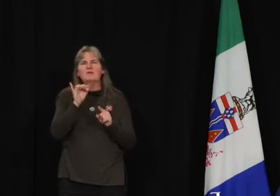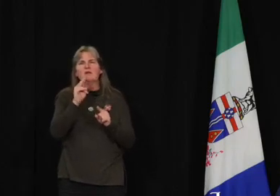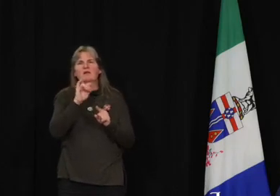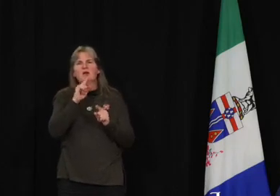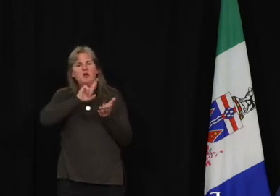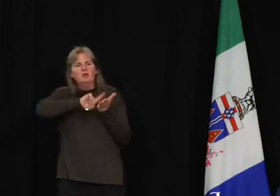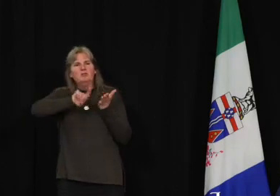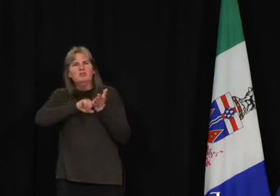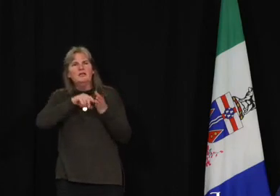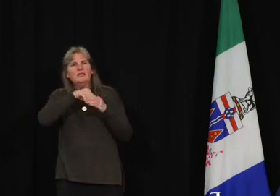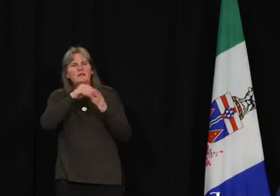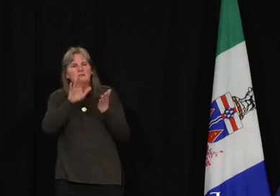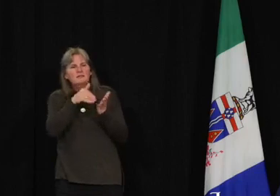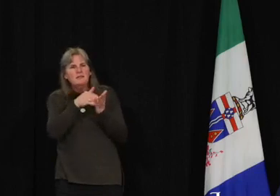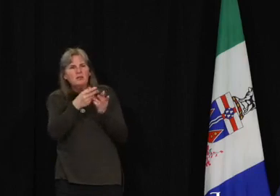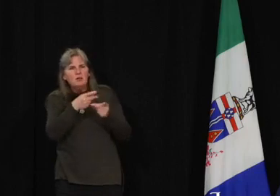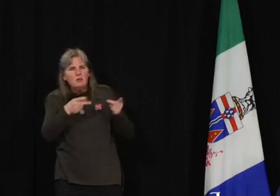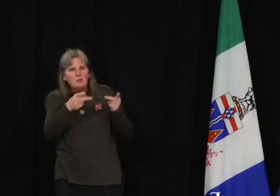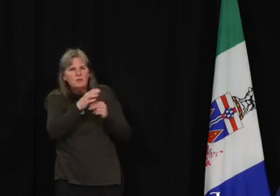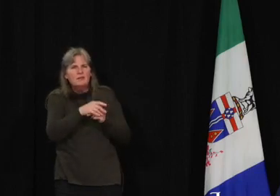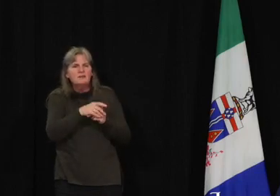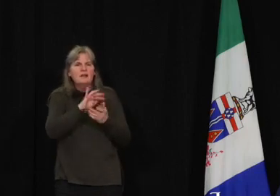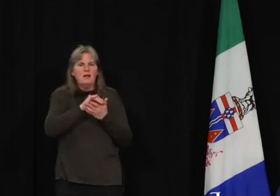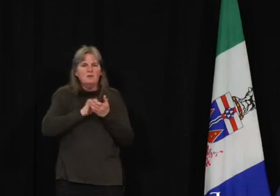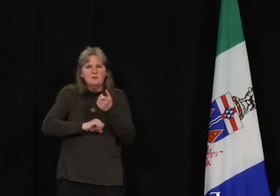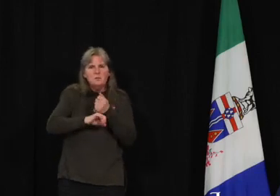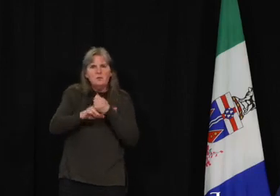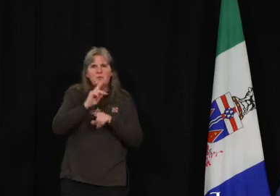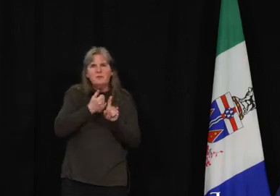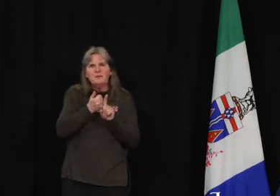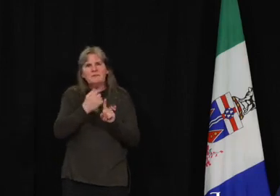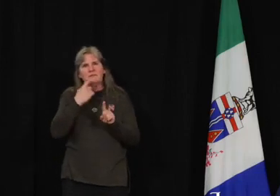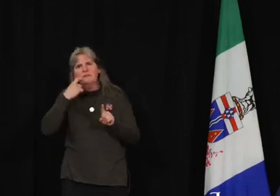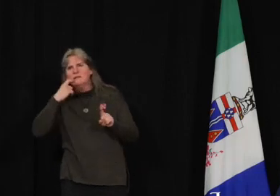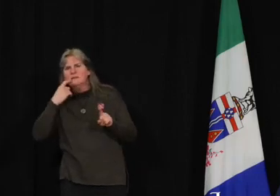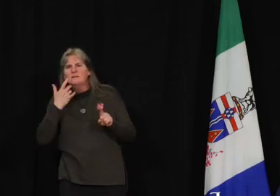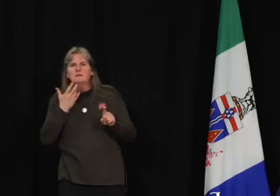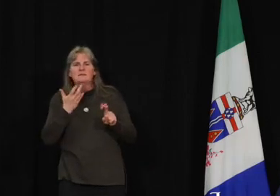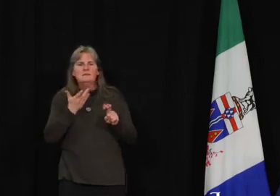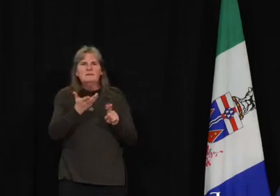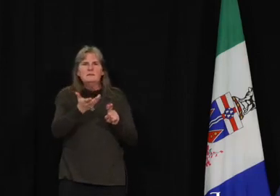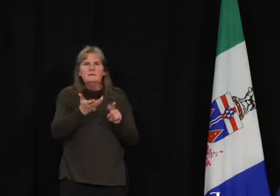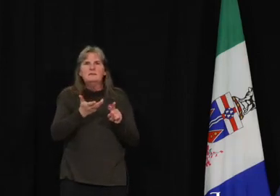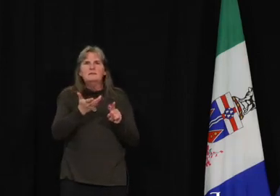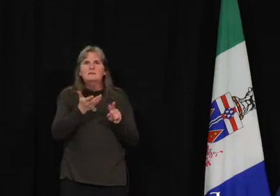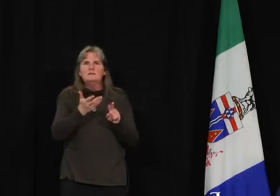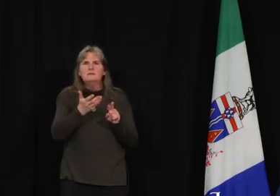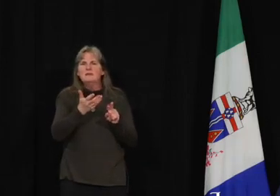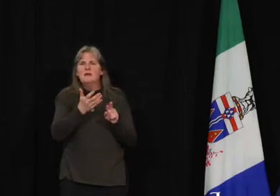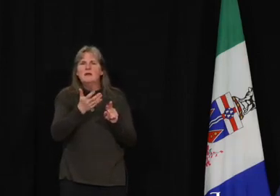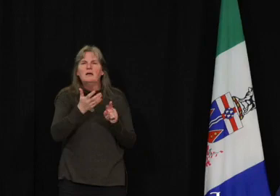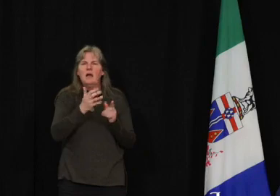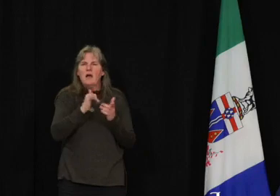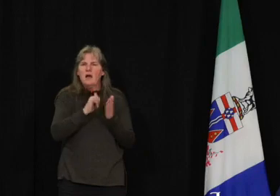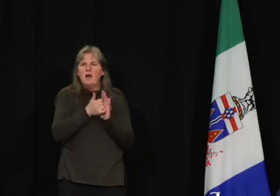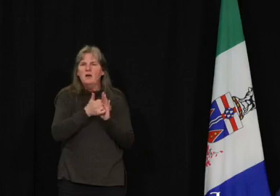support resources for wherever a person is in their spectrum of drug use.